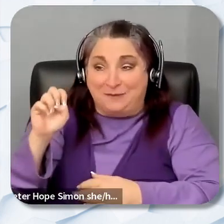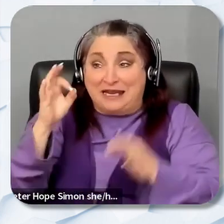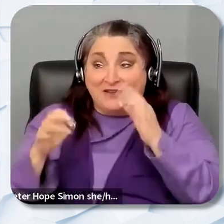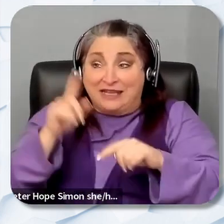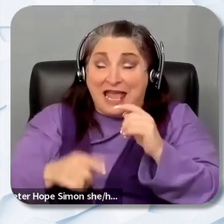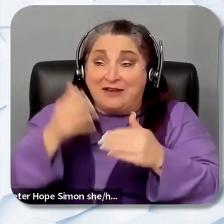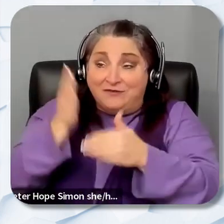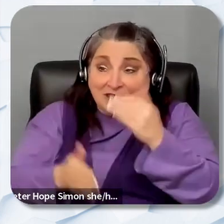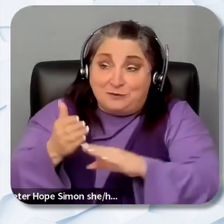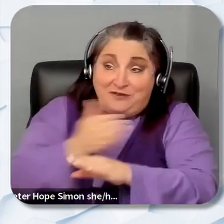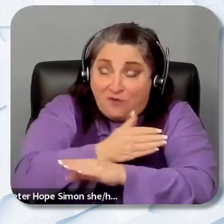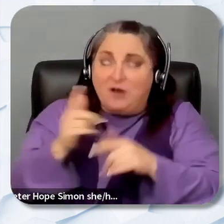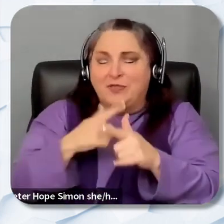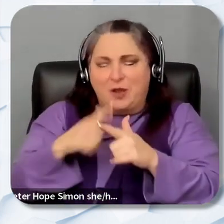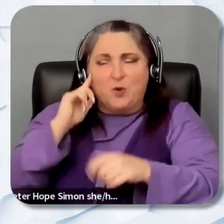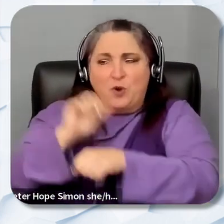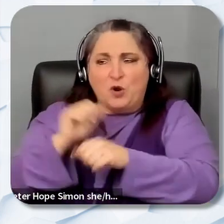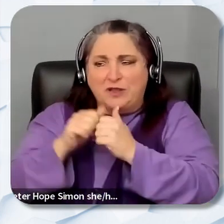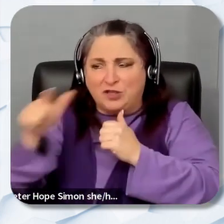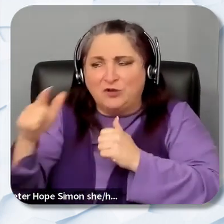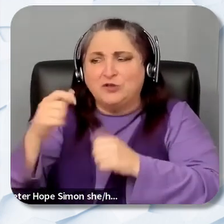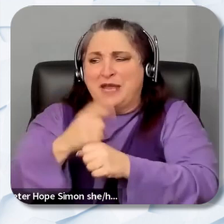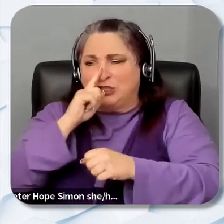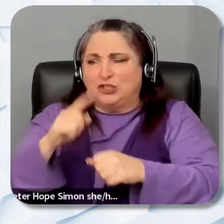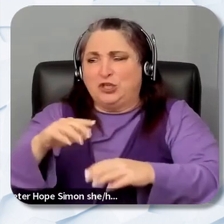to work with you to make sure that you're able to meet the requirements. The most important